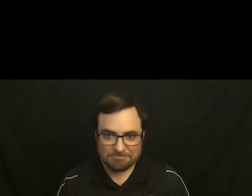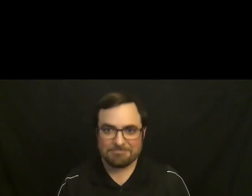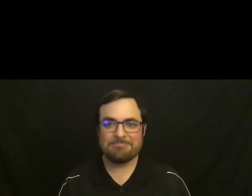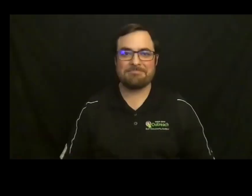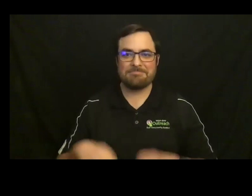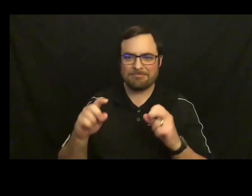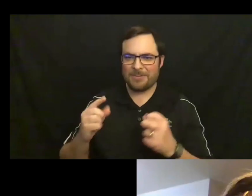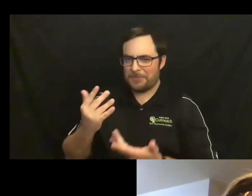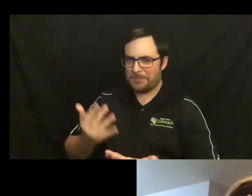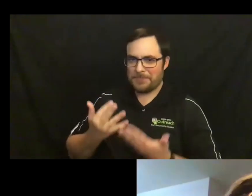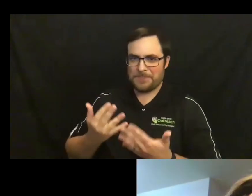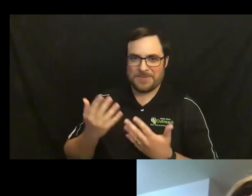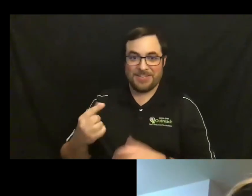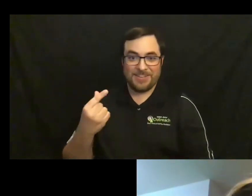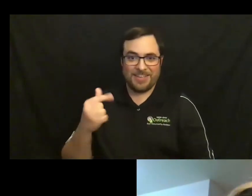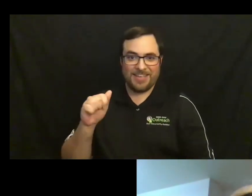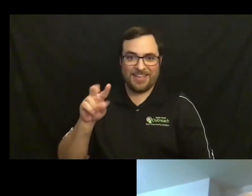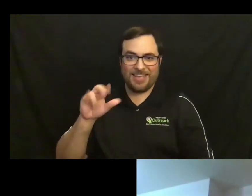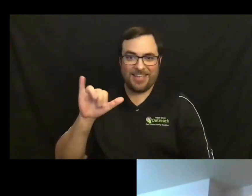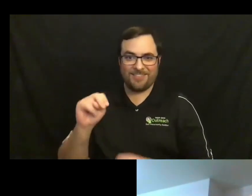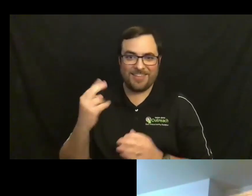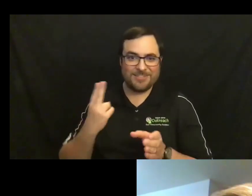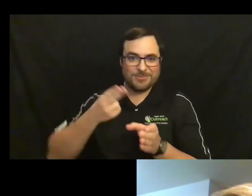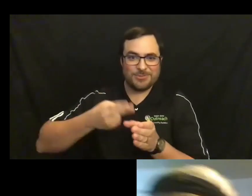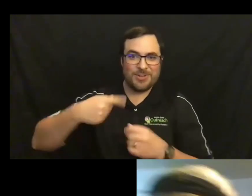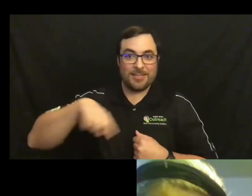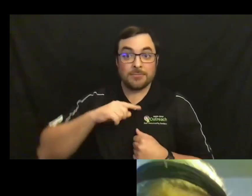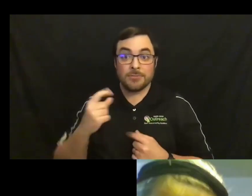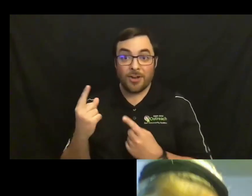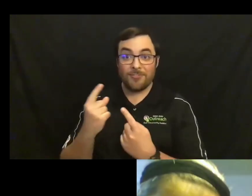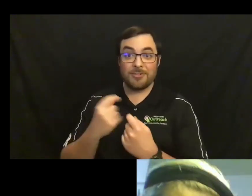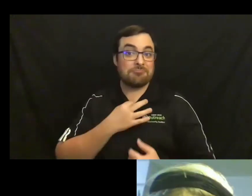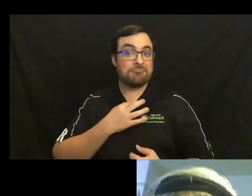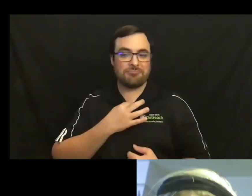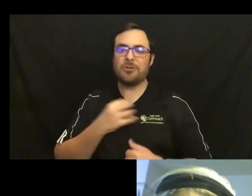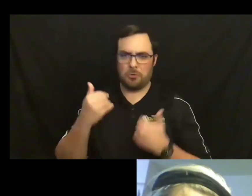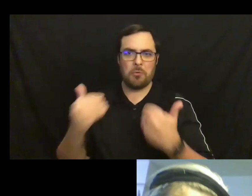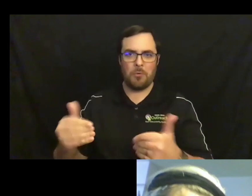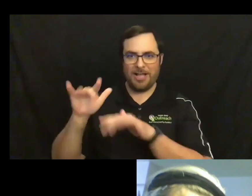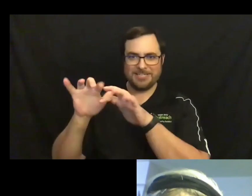get on the screen if you guys have questions for Gavin, feel free to type them in that chat.